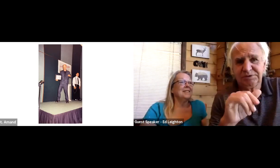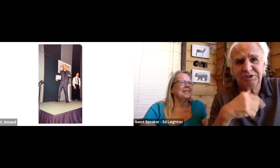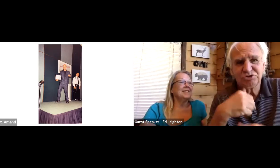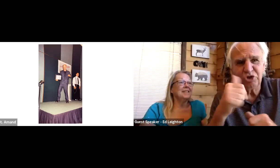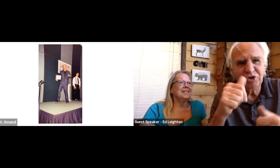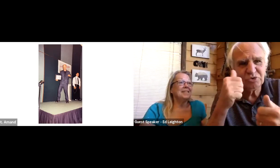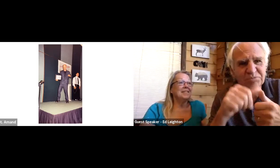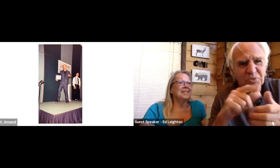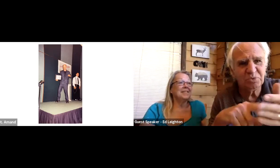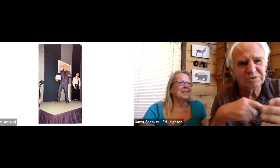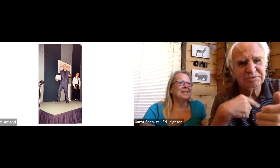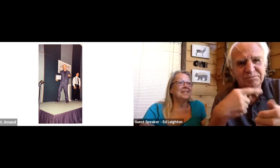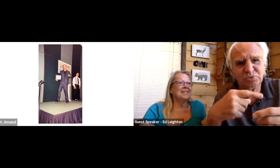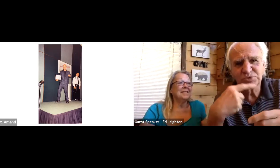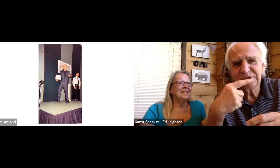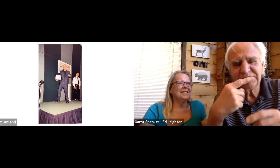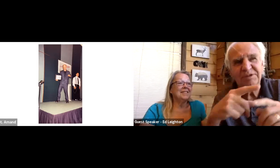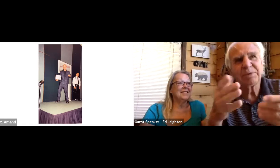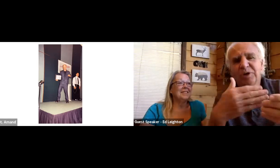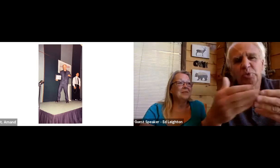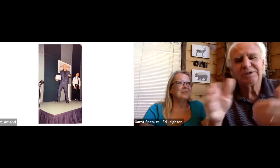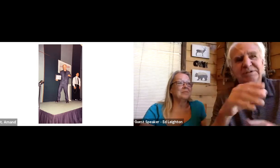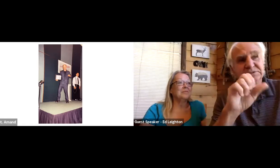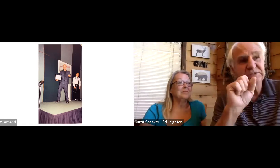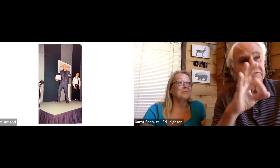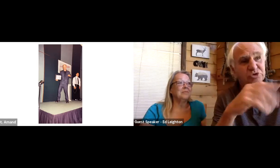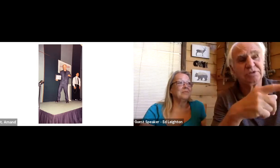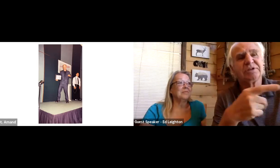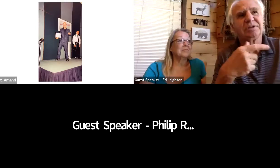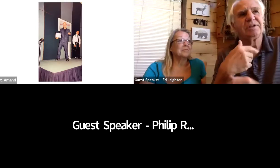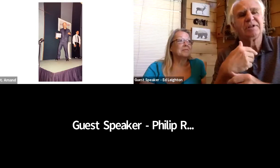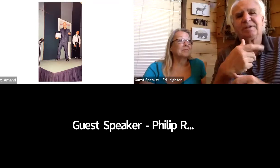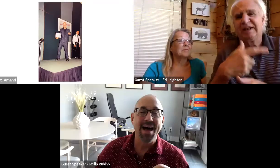But anyway, in San Francisco, I just remember...